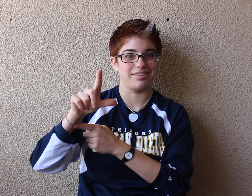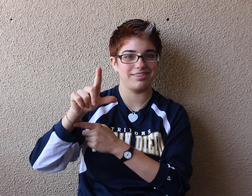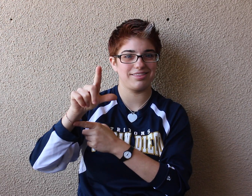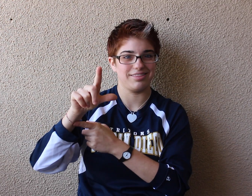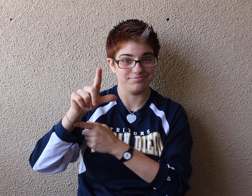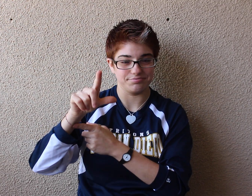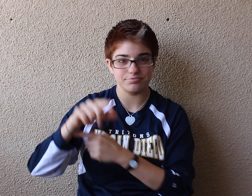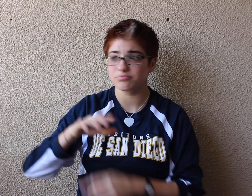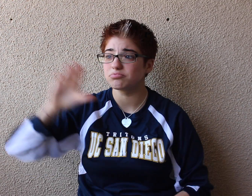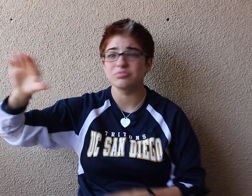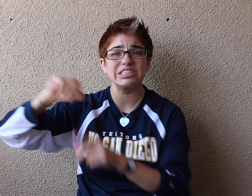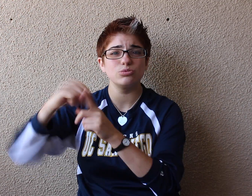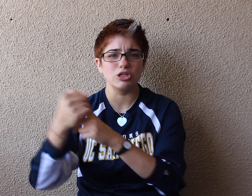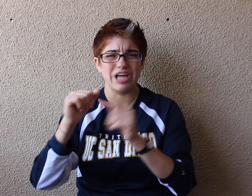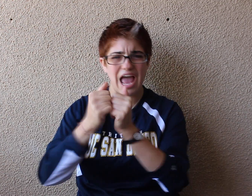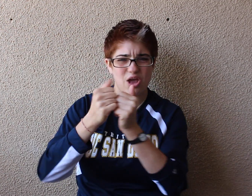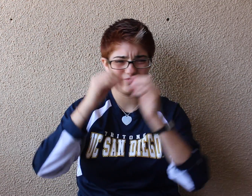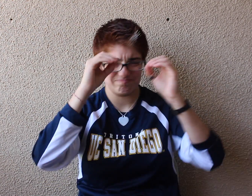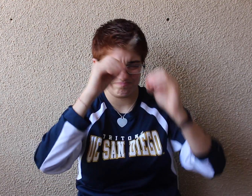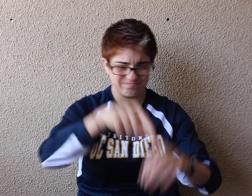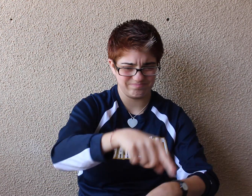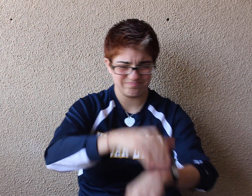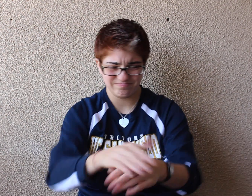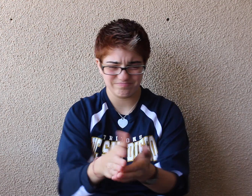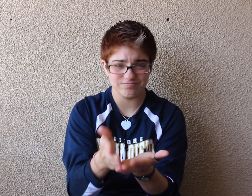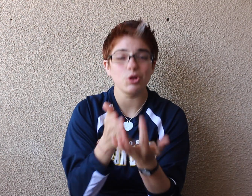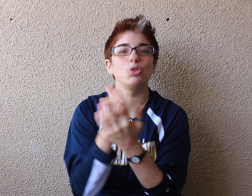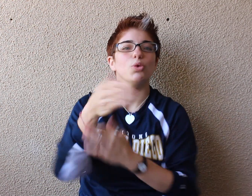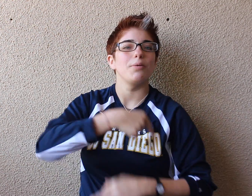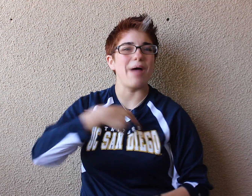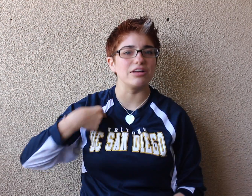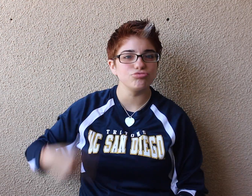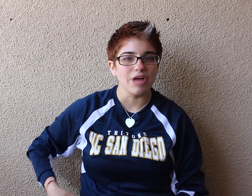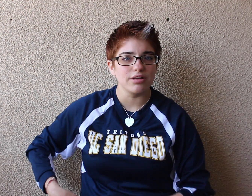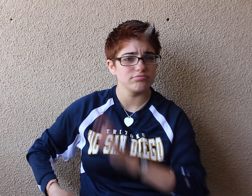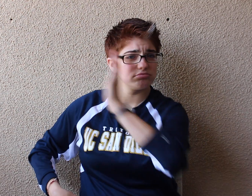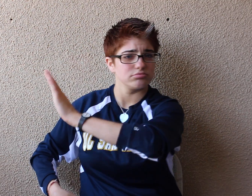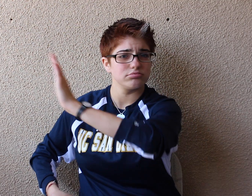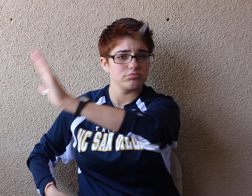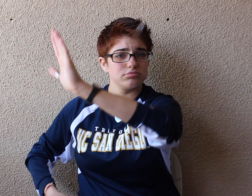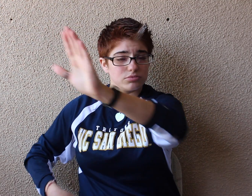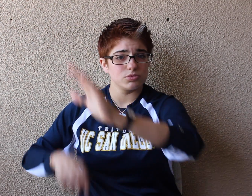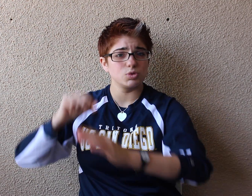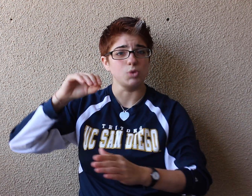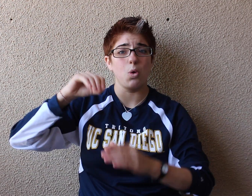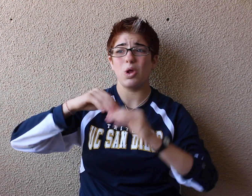In some other situations, it would be how to teach English through Mandarin.